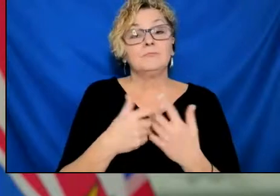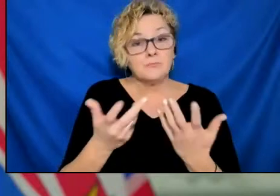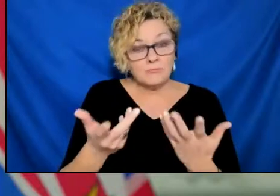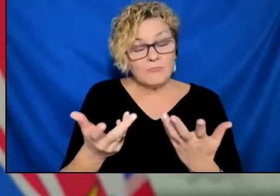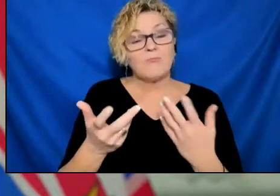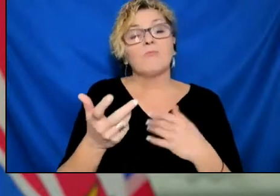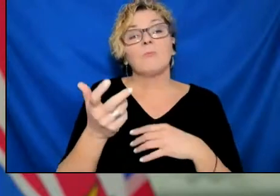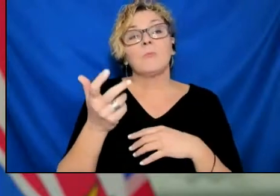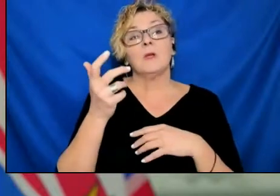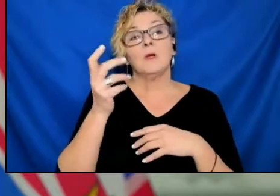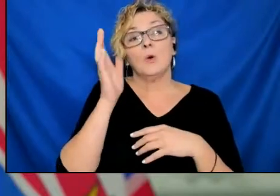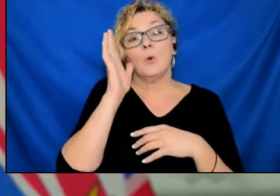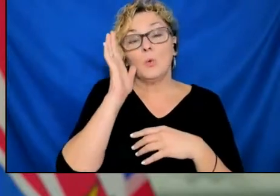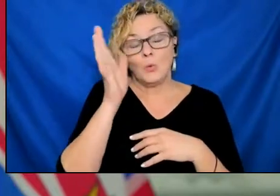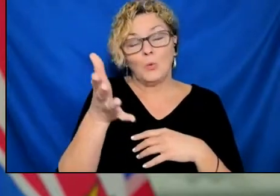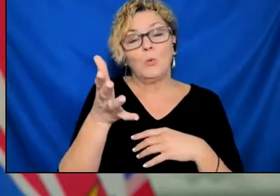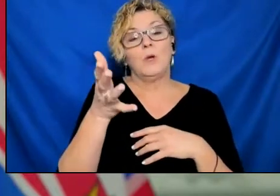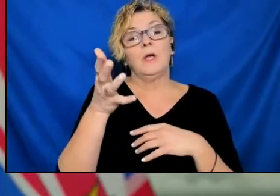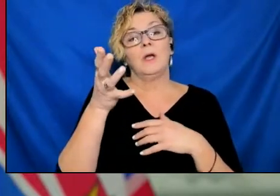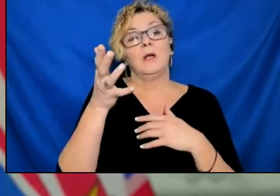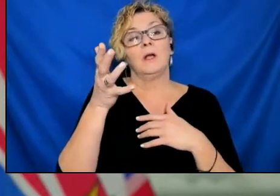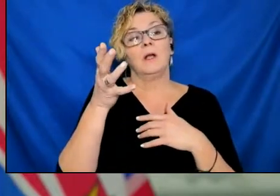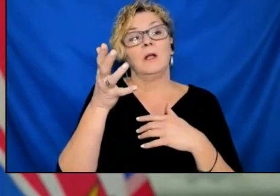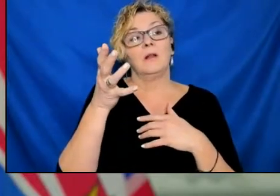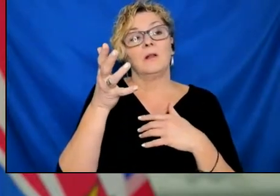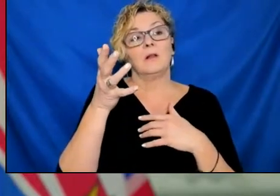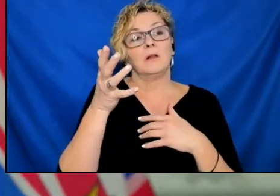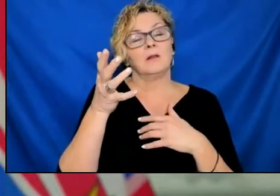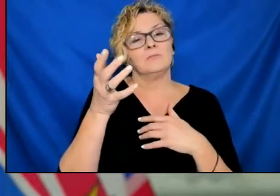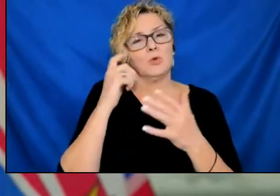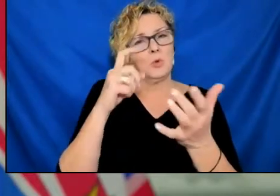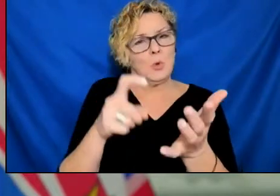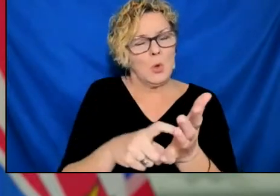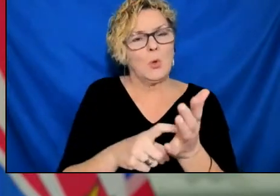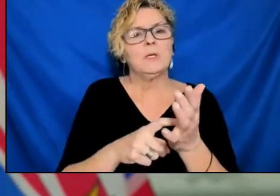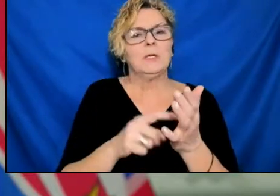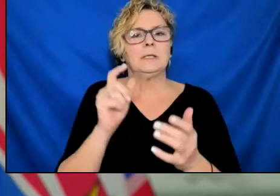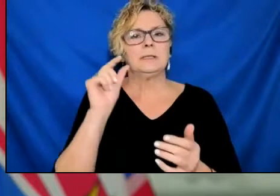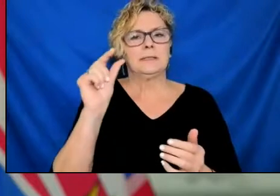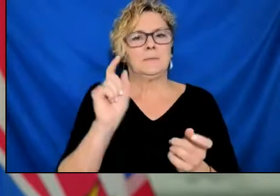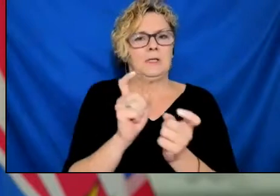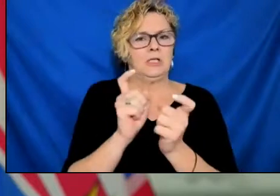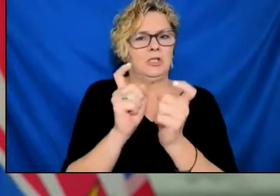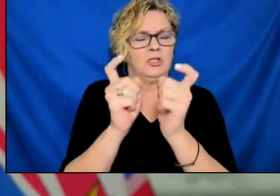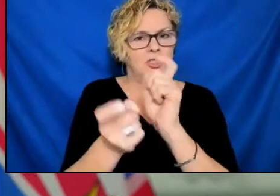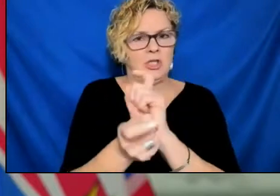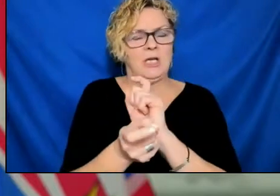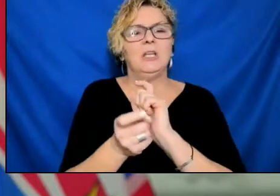notification of staff and student illness and absenteeism, given the spread in the